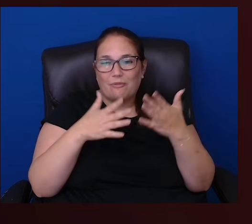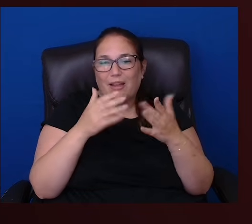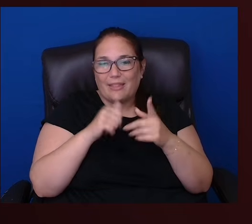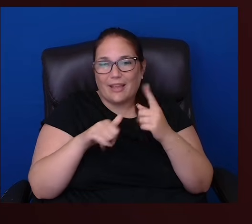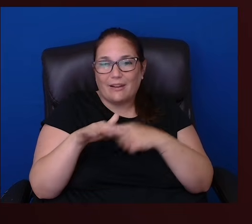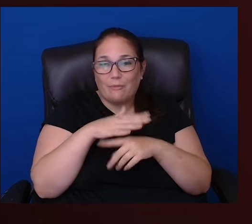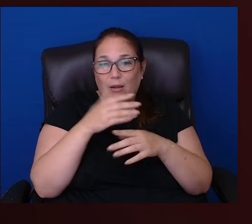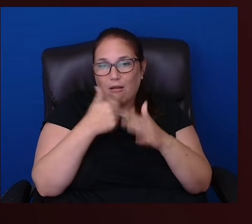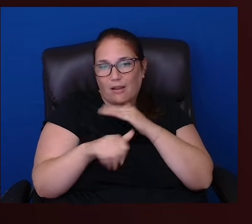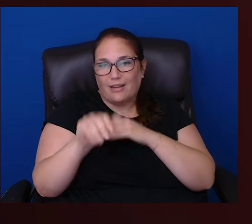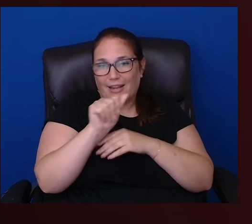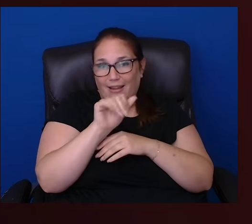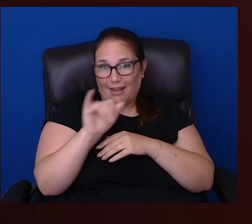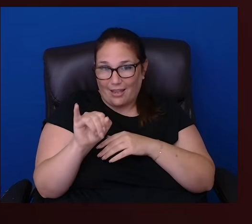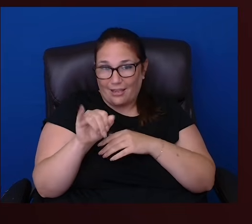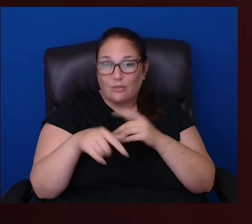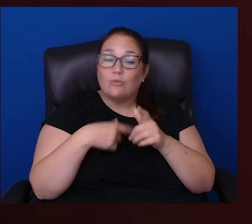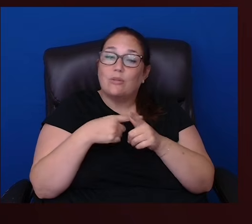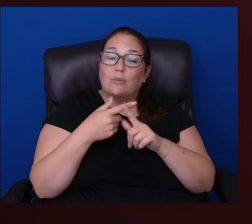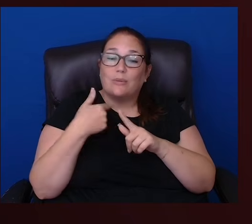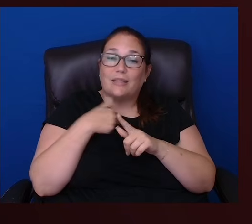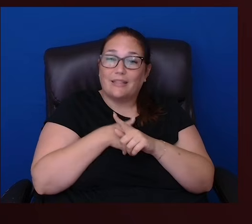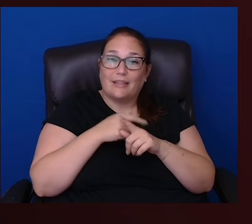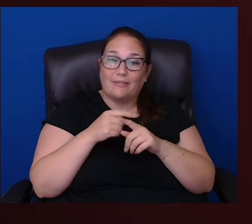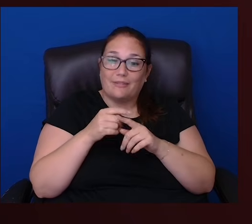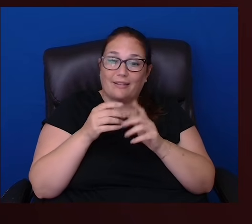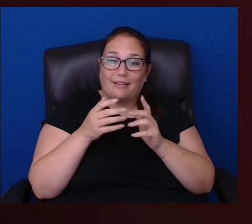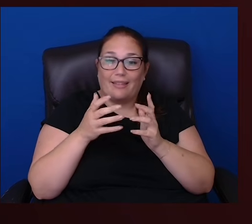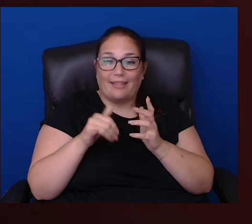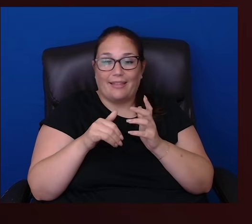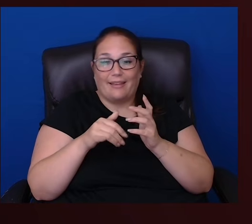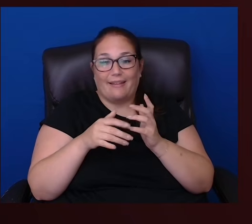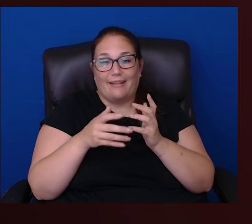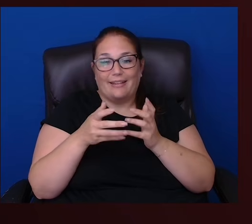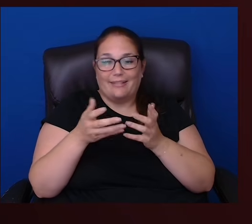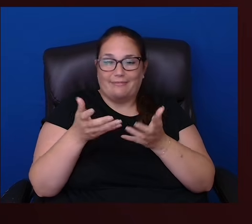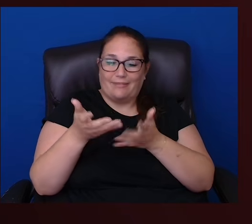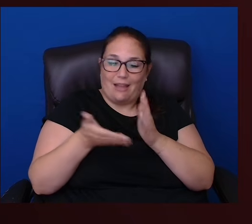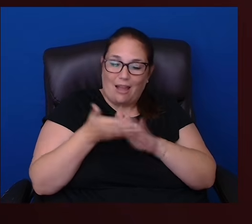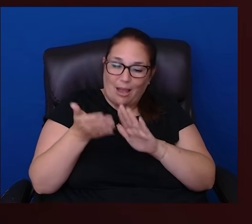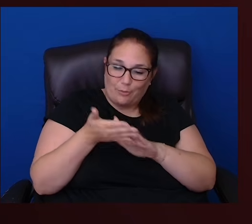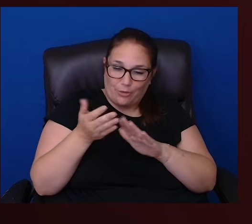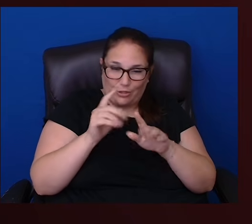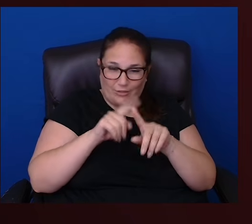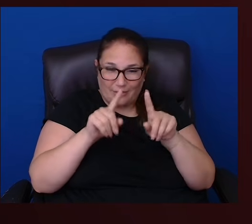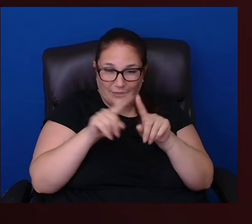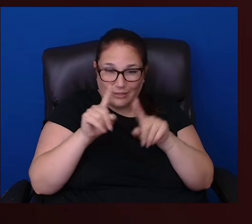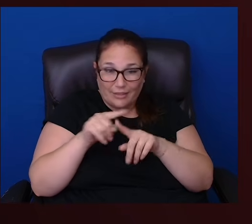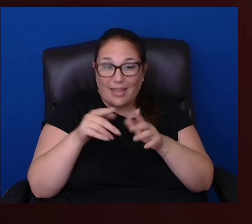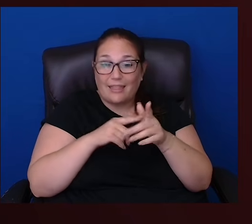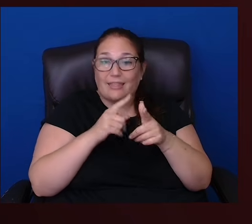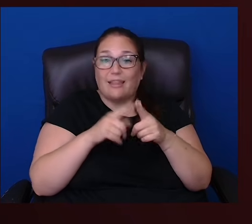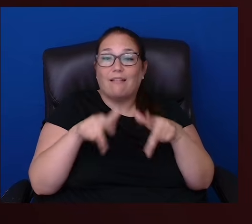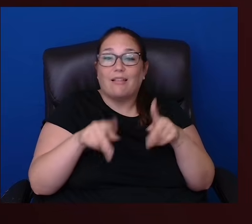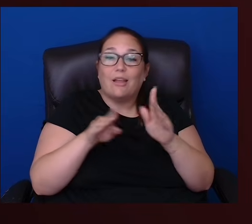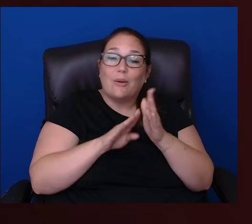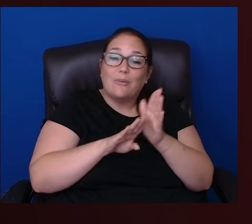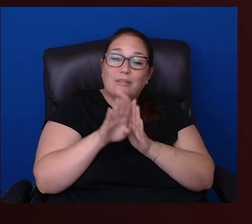so that we could have that extensibility, that interoperability, and give developers a consistent interface to talk